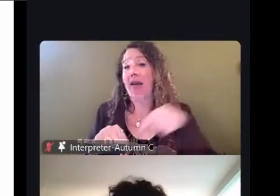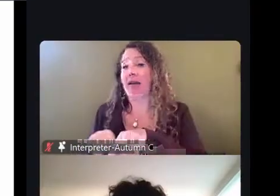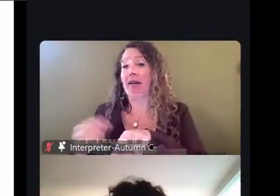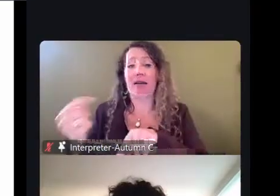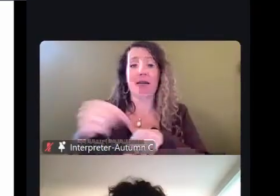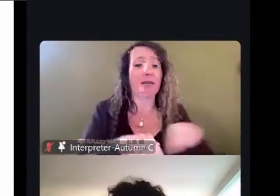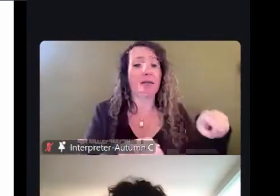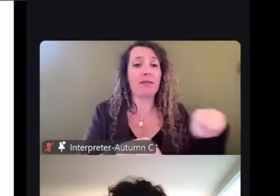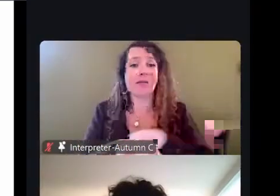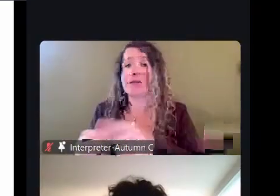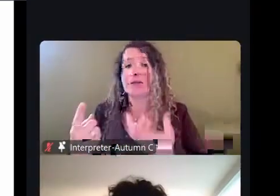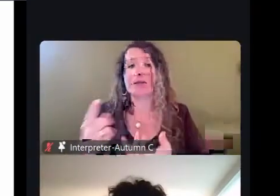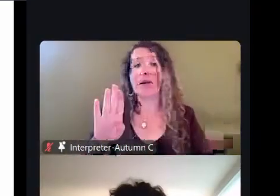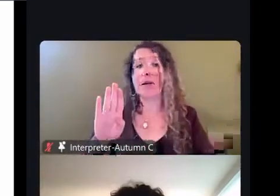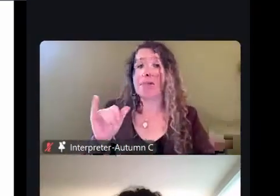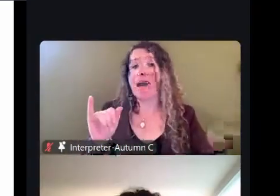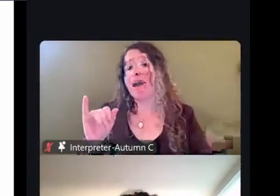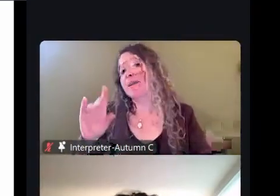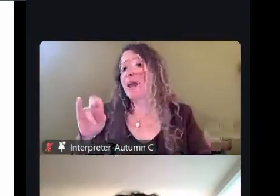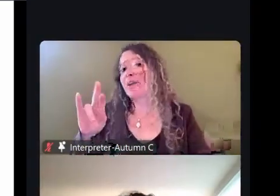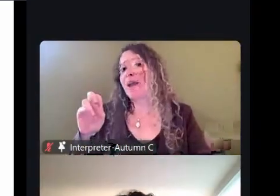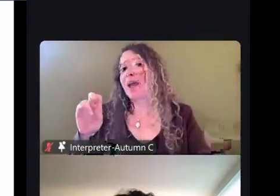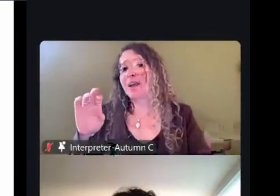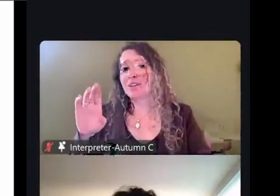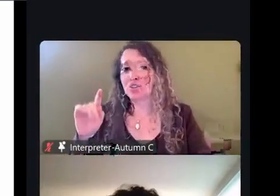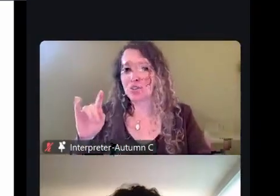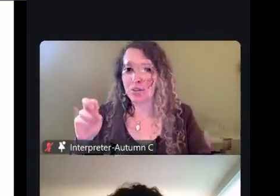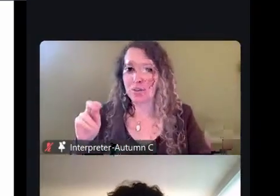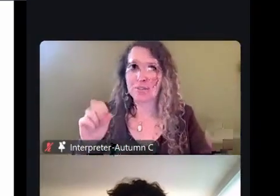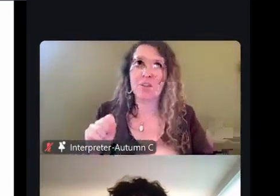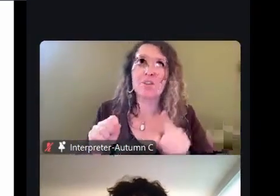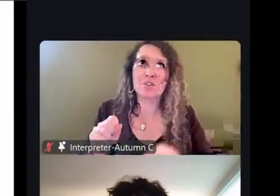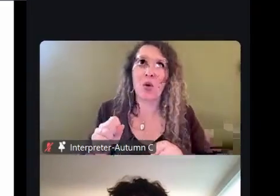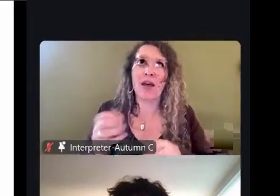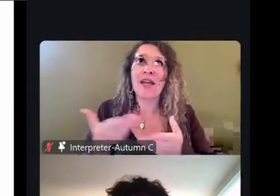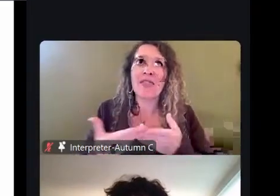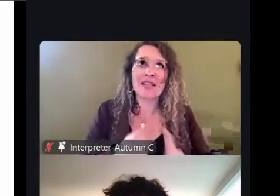mental health wise impacts diabetes and then diabetes impacts mental